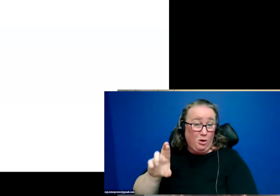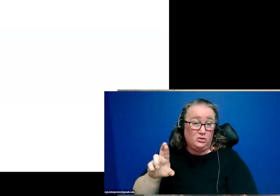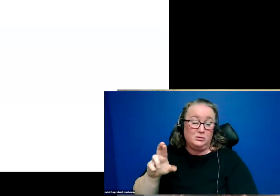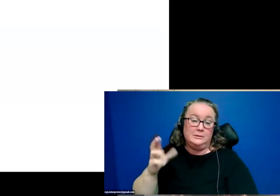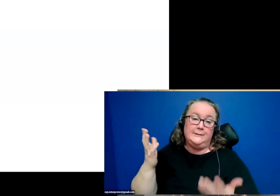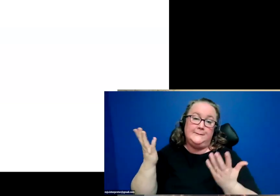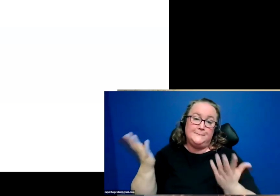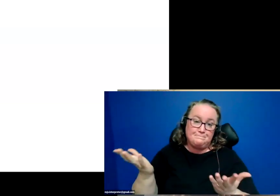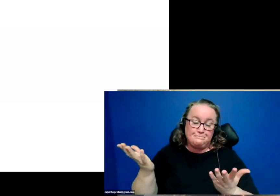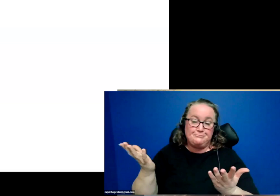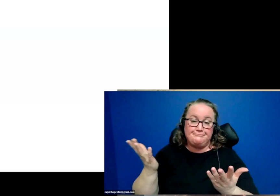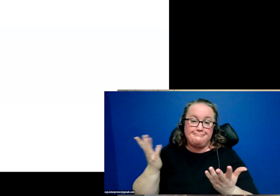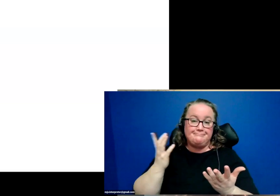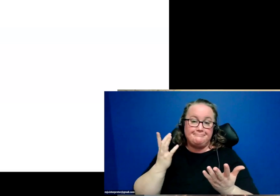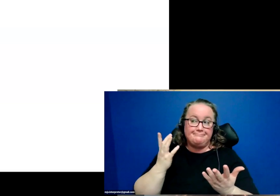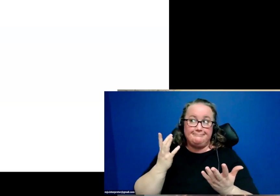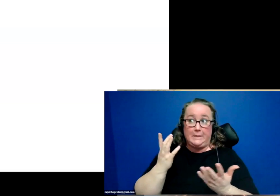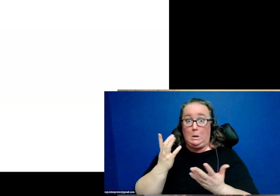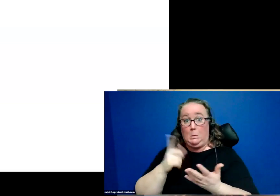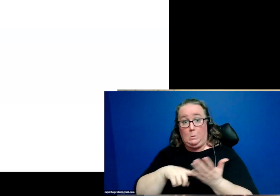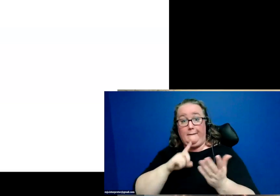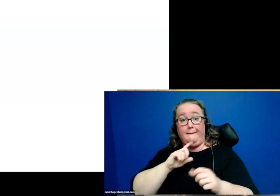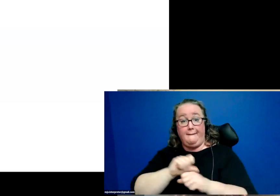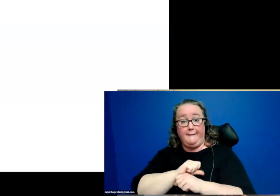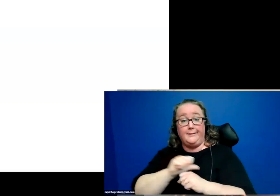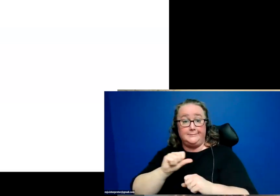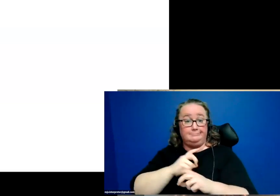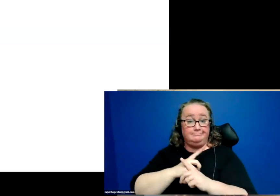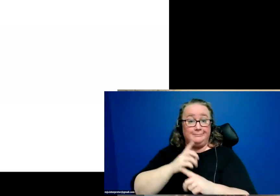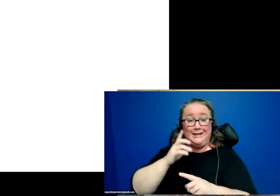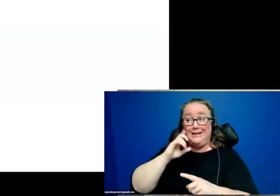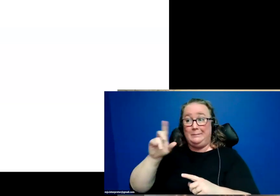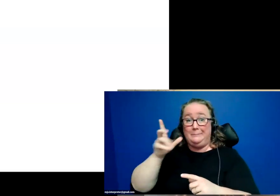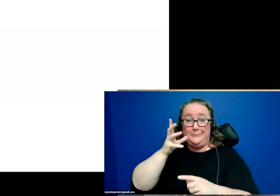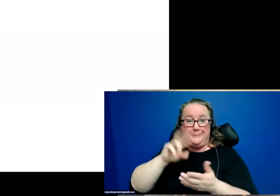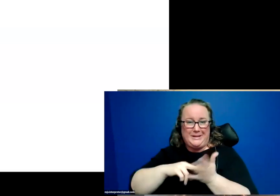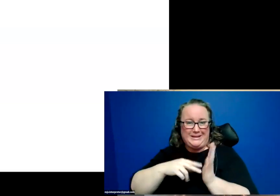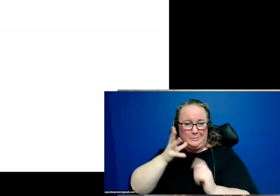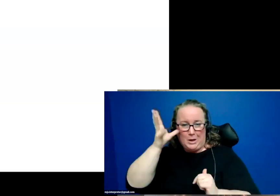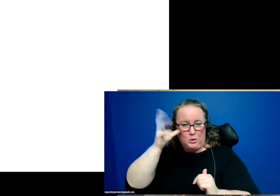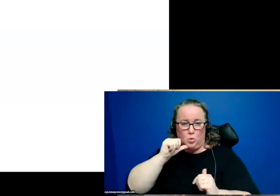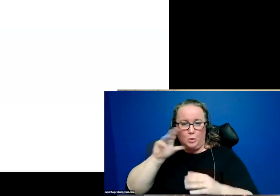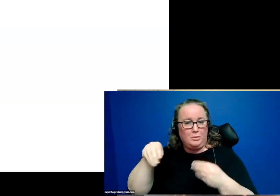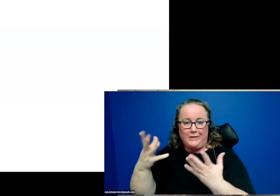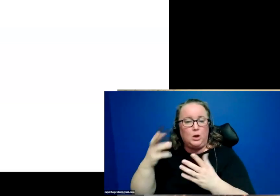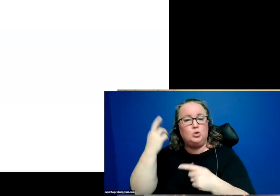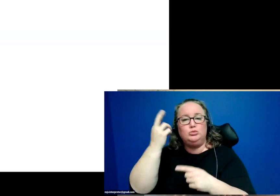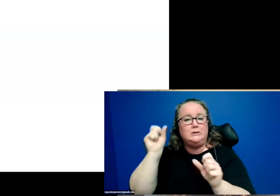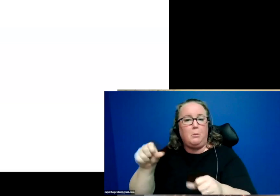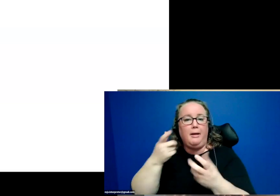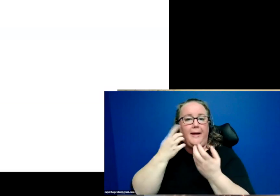part of what is a defense to TPR is that the parent wasn't offered reasonable efforts, right? And so you can make the argument that they weren't